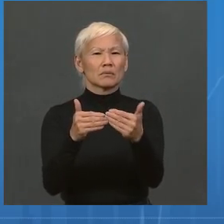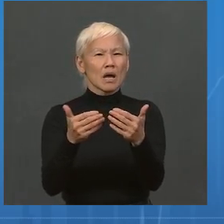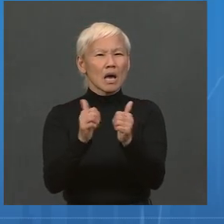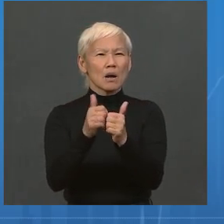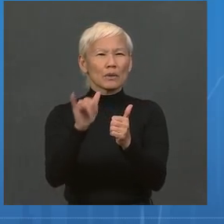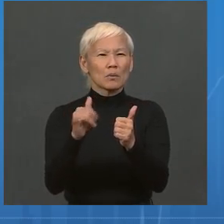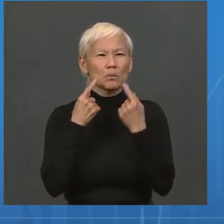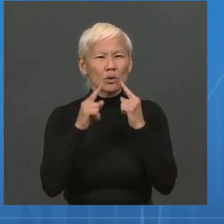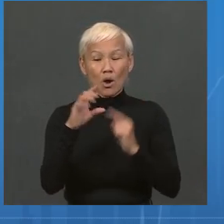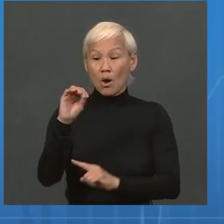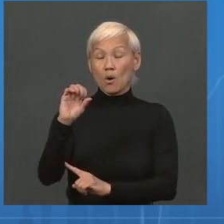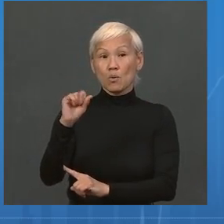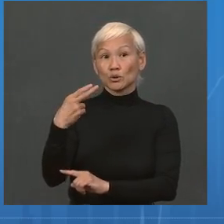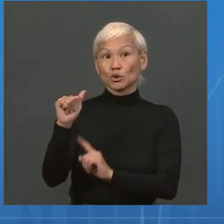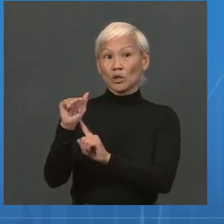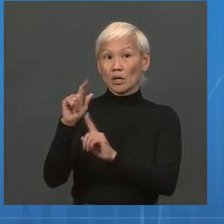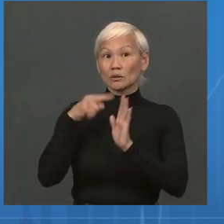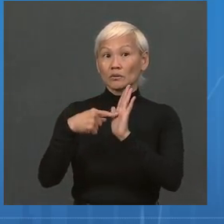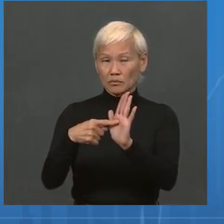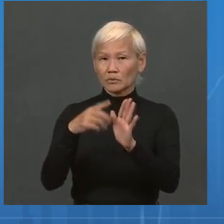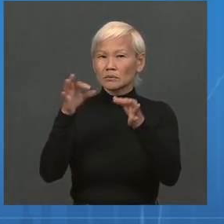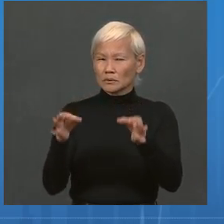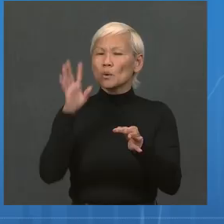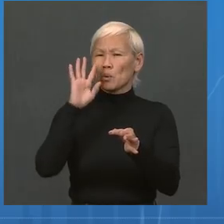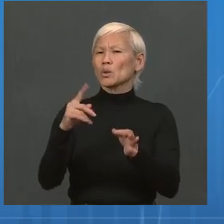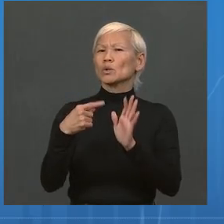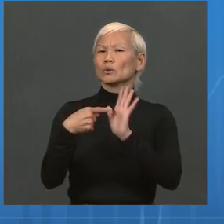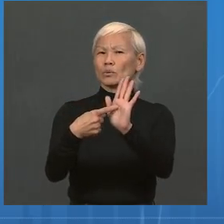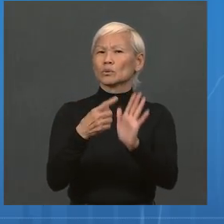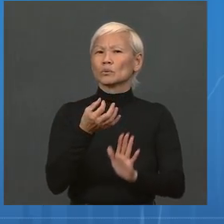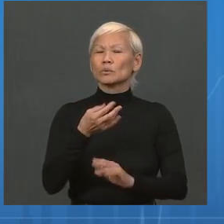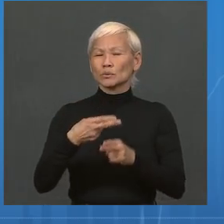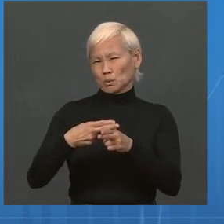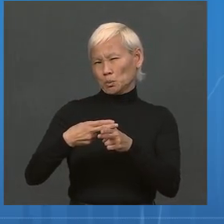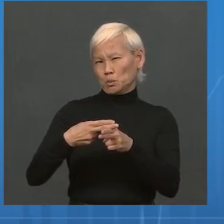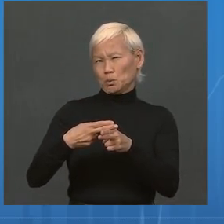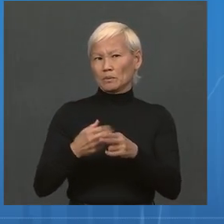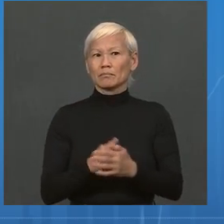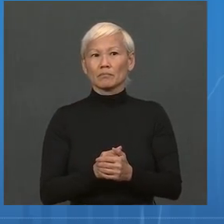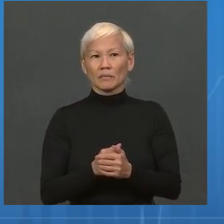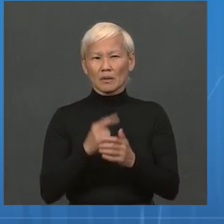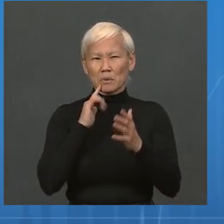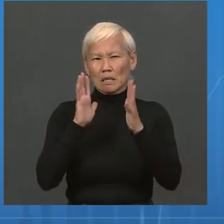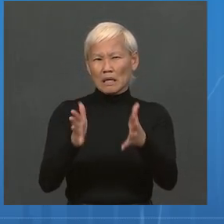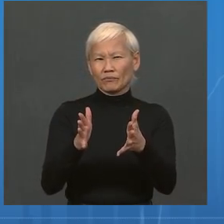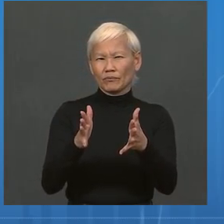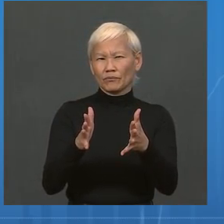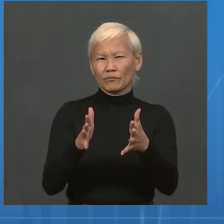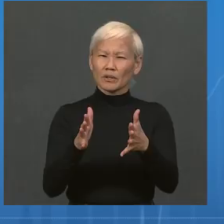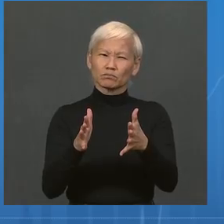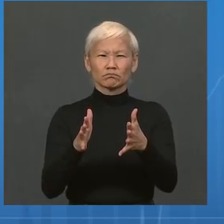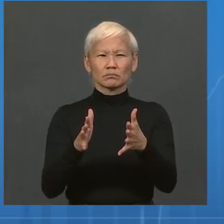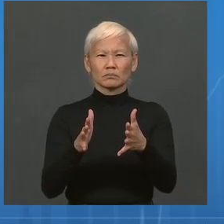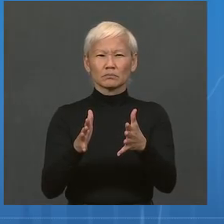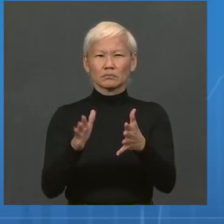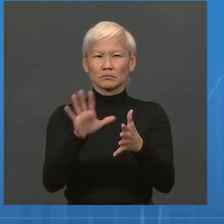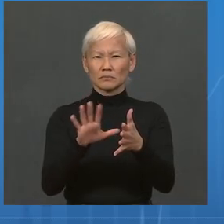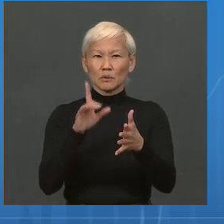so in a matter of days, at this point. And I'll leave the details to the rule when it's made public by the Federal Register.